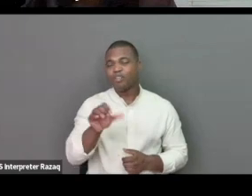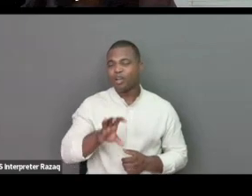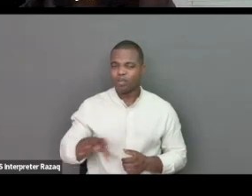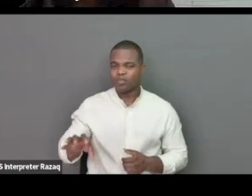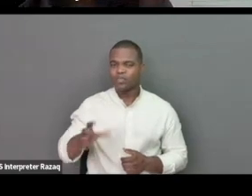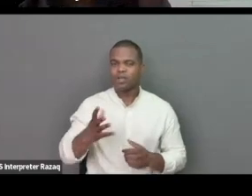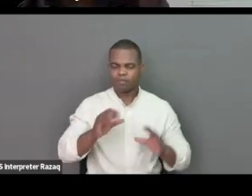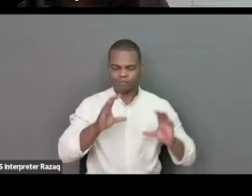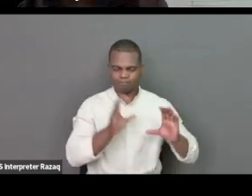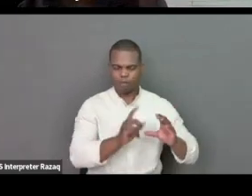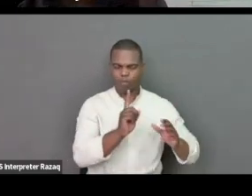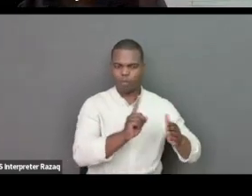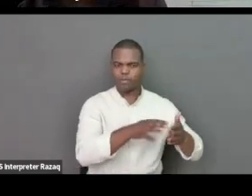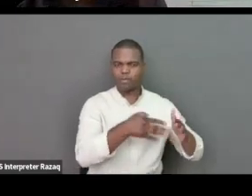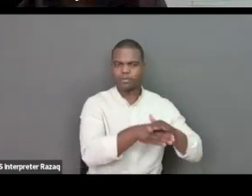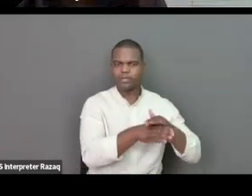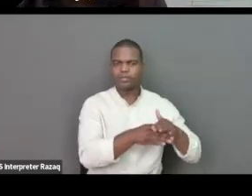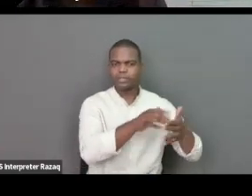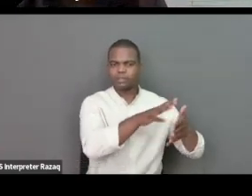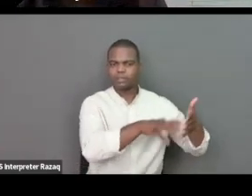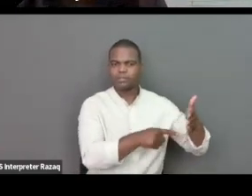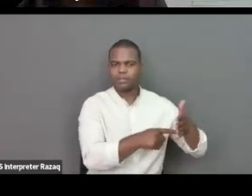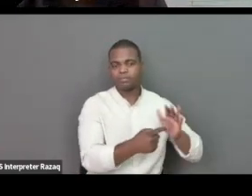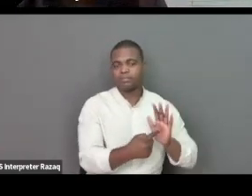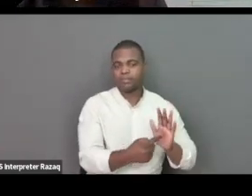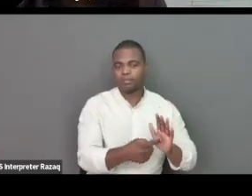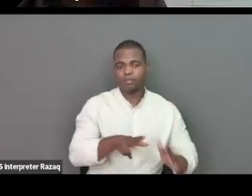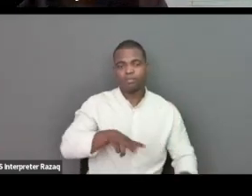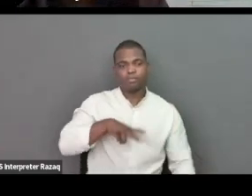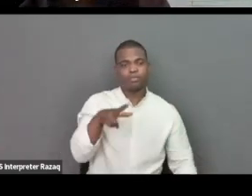well.